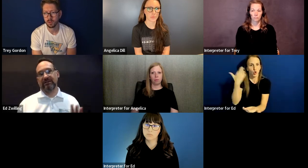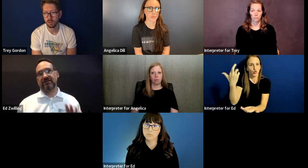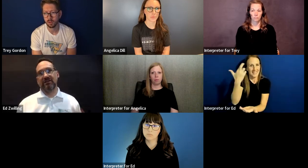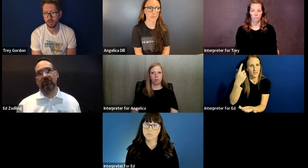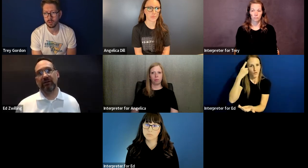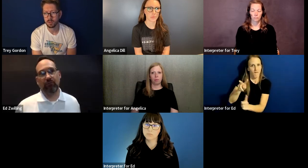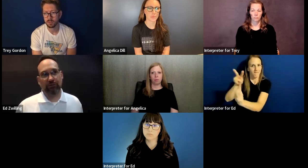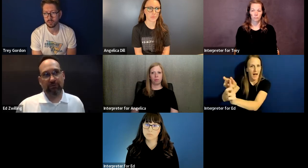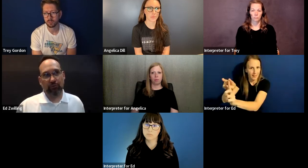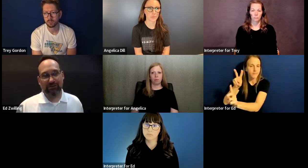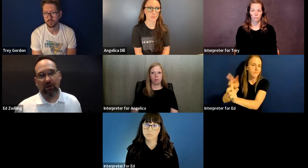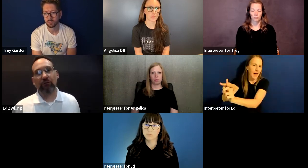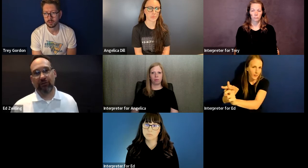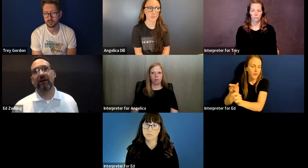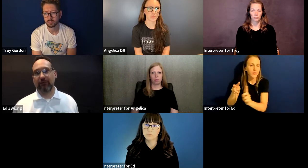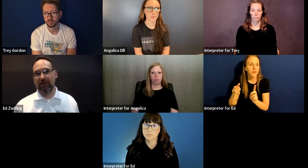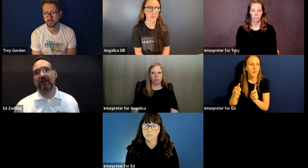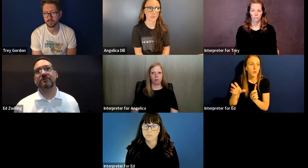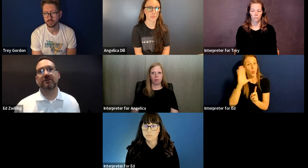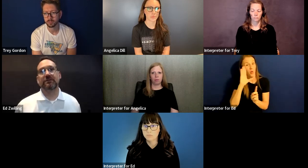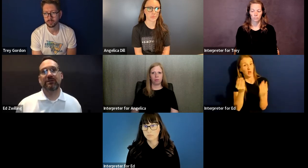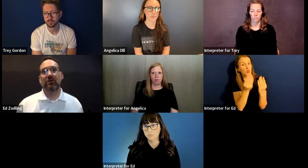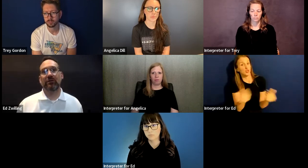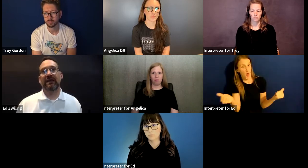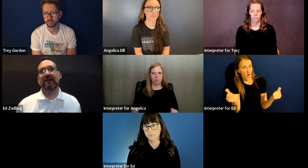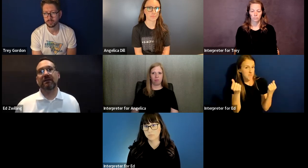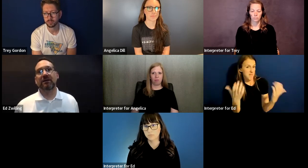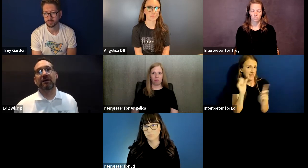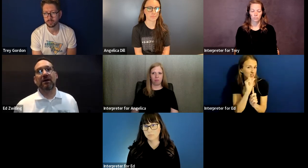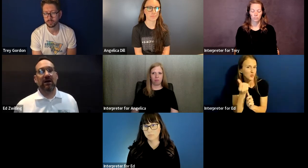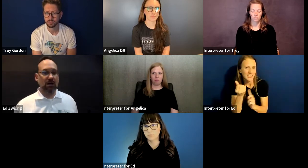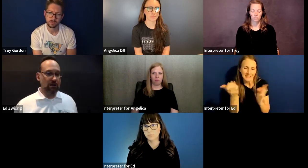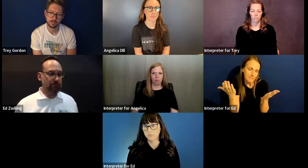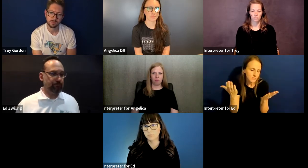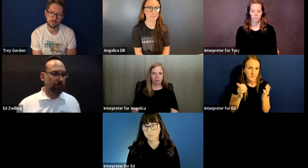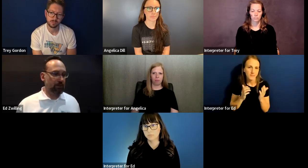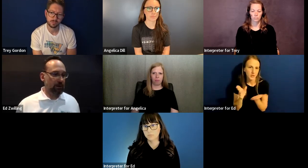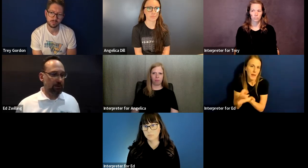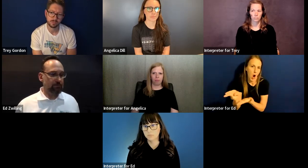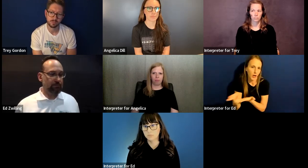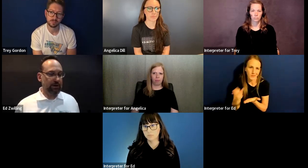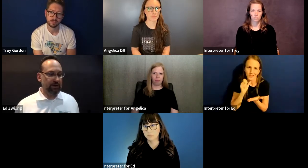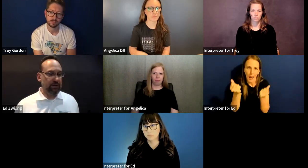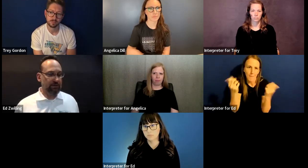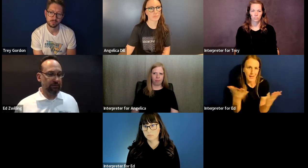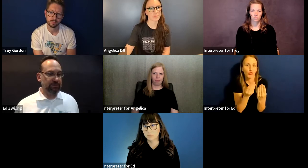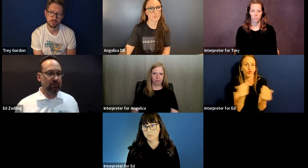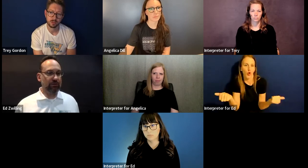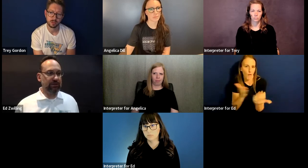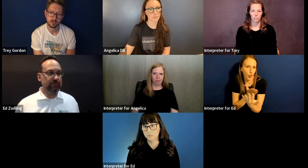necessarily re resolves a lot of claims to be totally candid um but uh it certainly